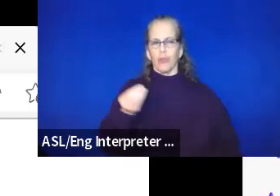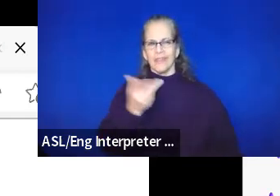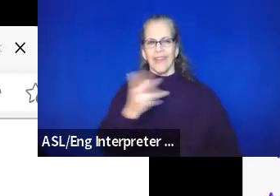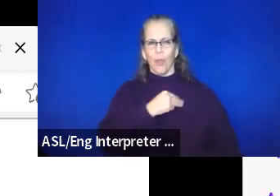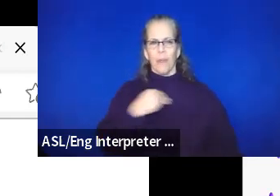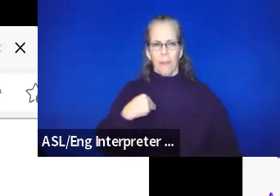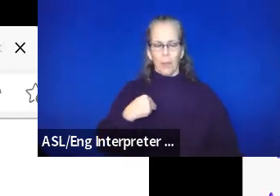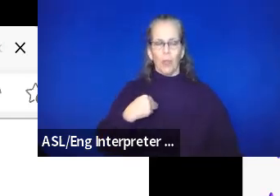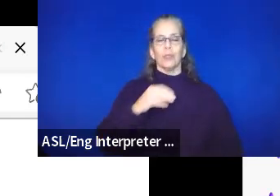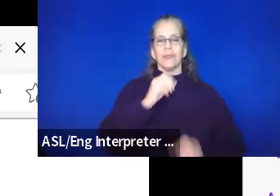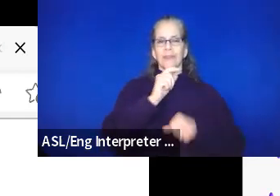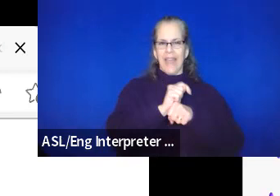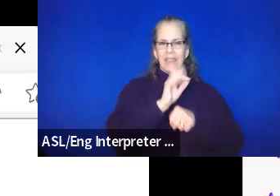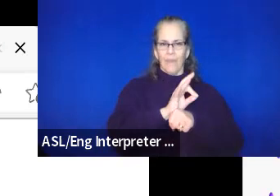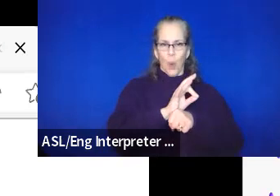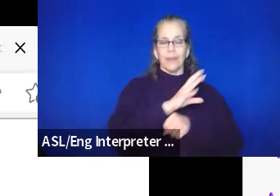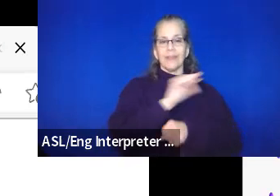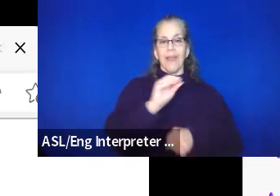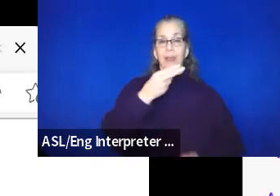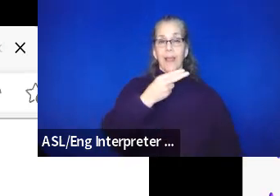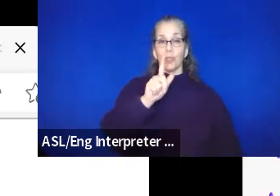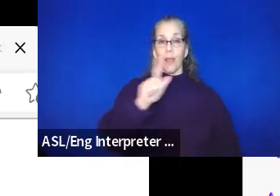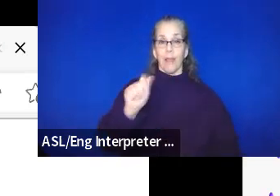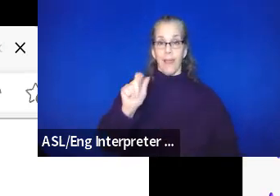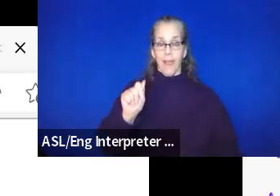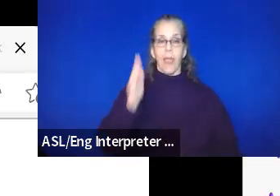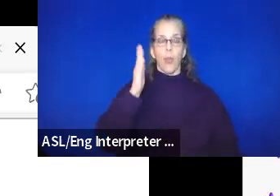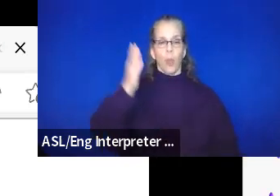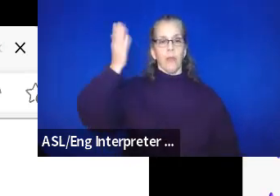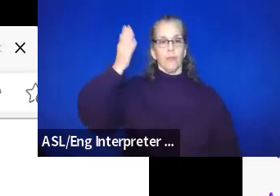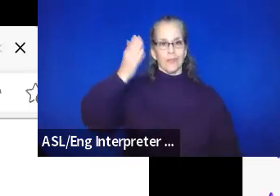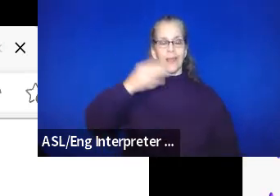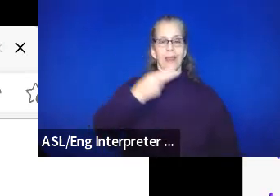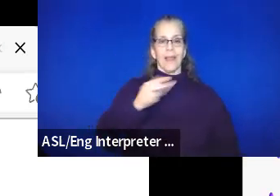force and HLAA will be presenting at the HLAA convention in New Orleans this summer.